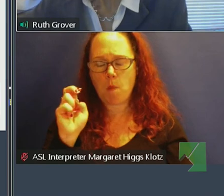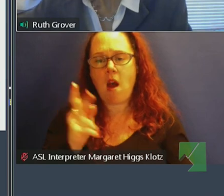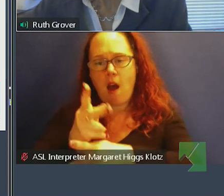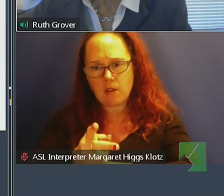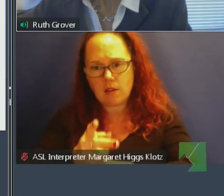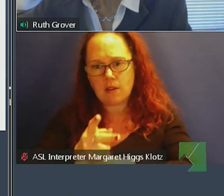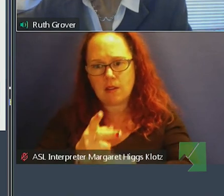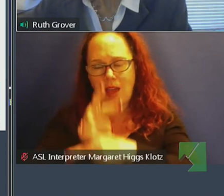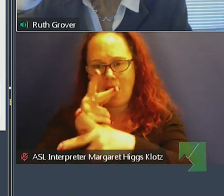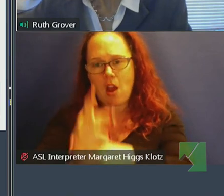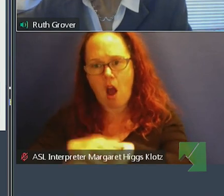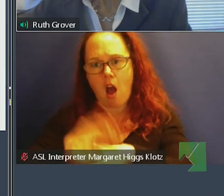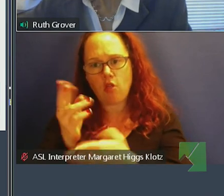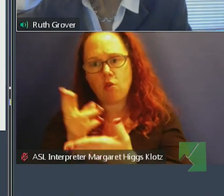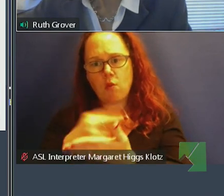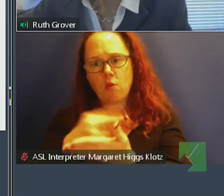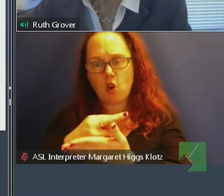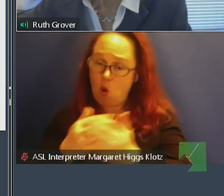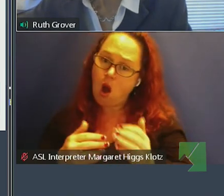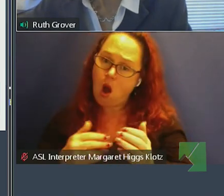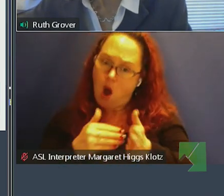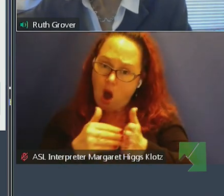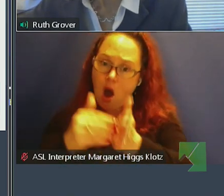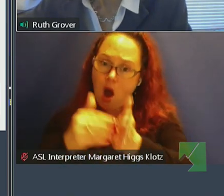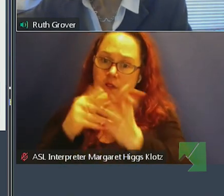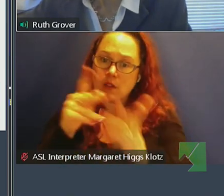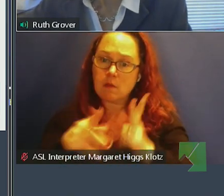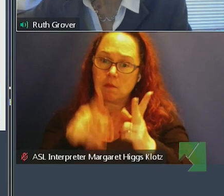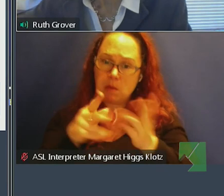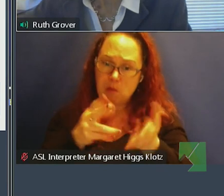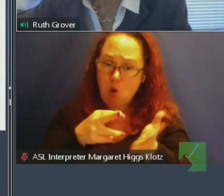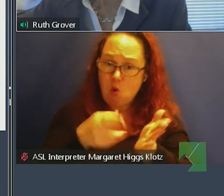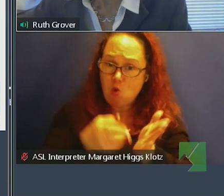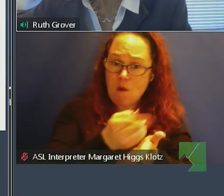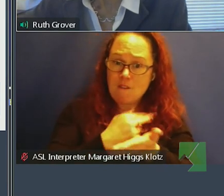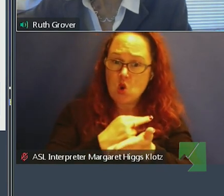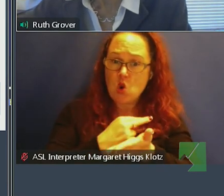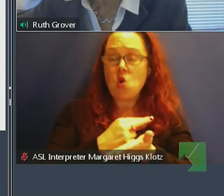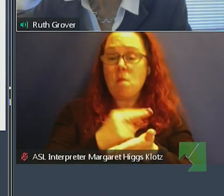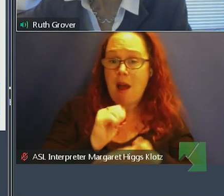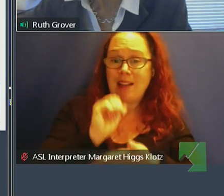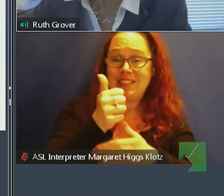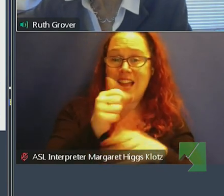Whereas most cases are referred up to approximately 10 different sections of park and planning and up to